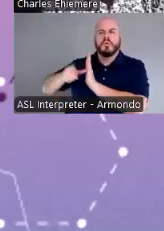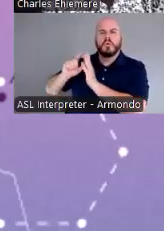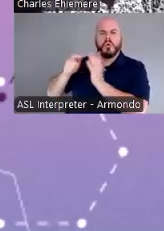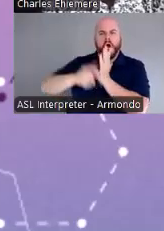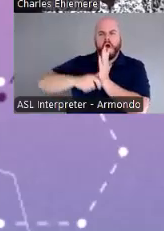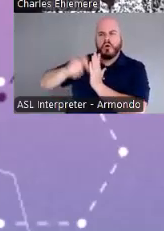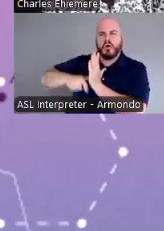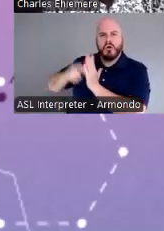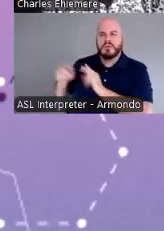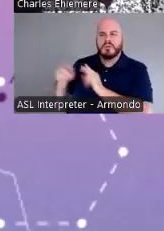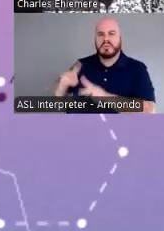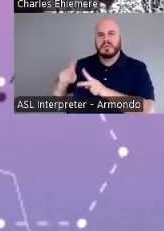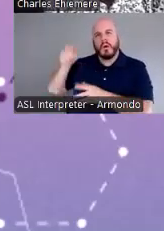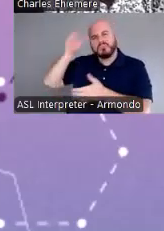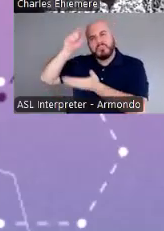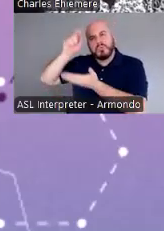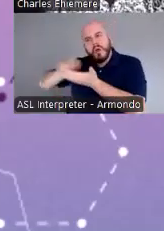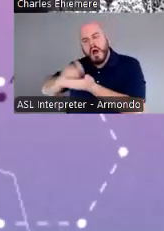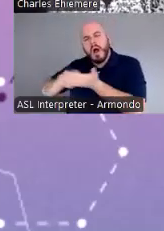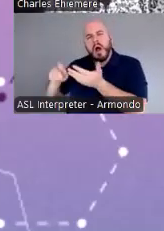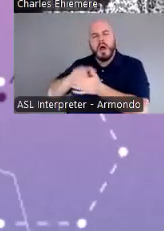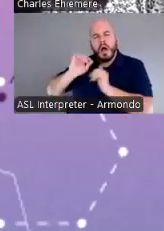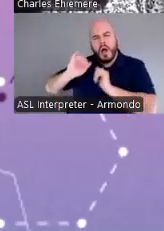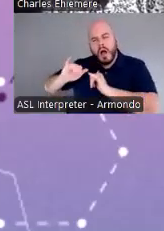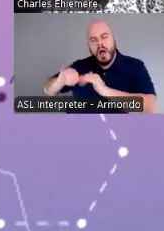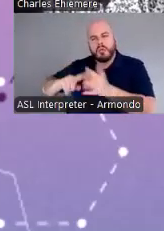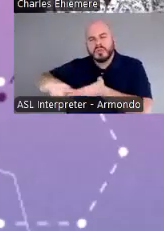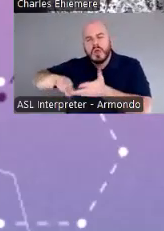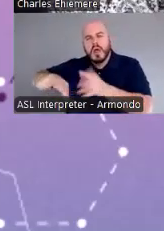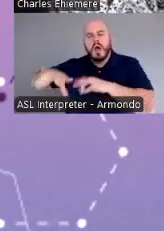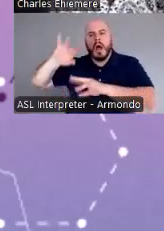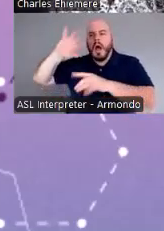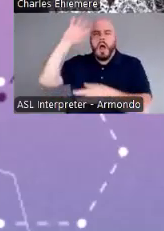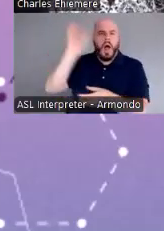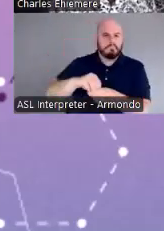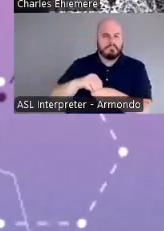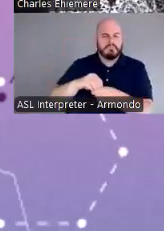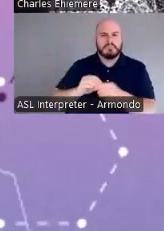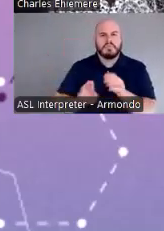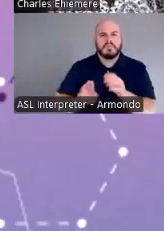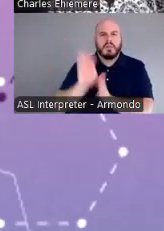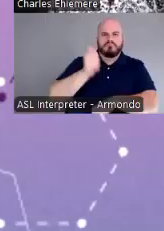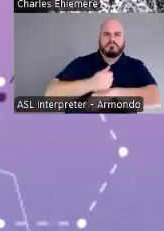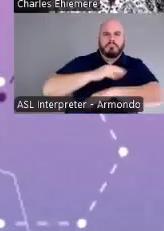that have implemented digital solutions across the country,